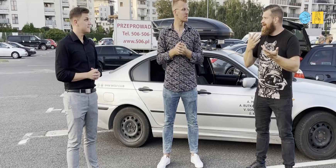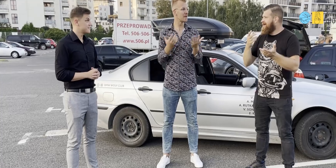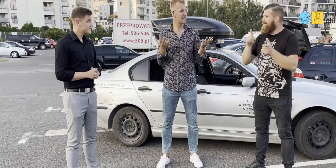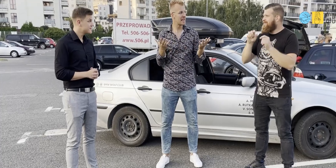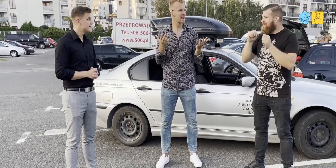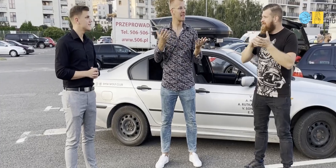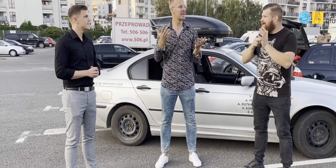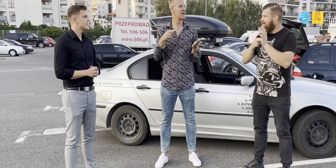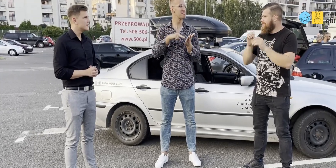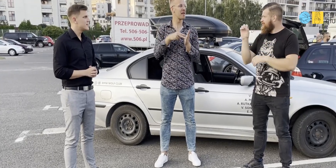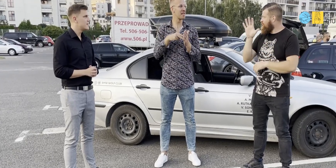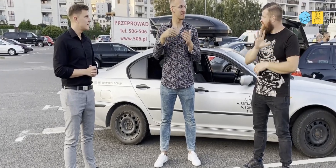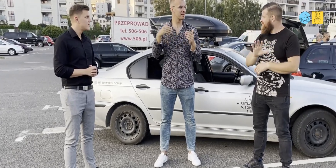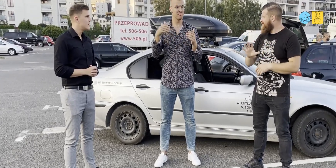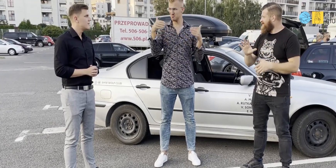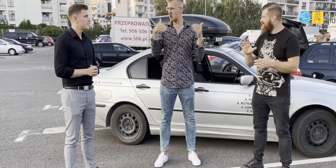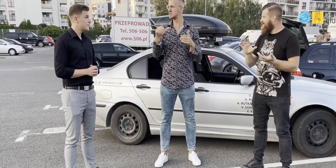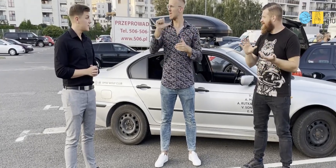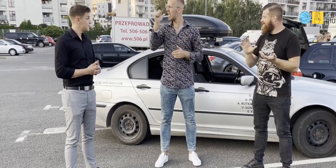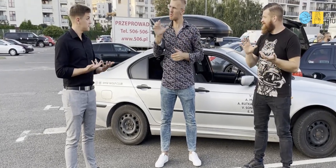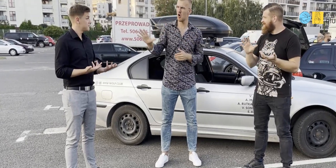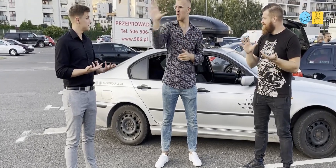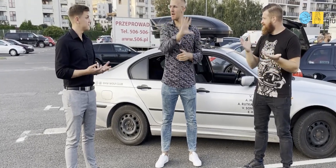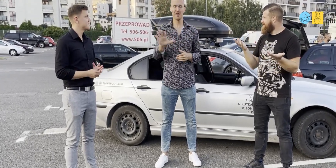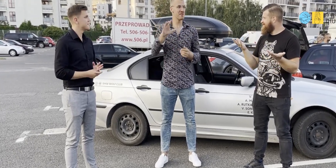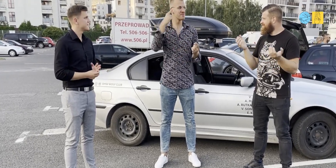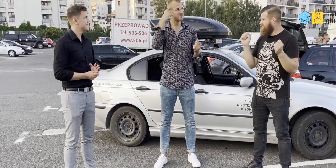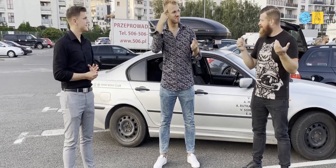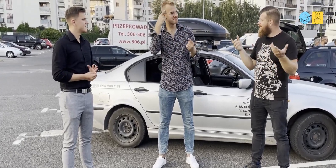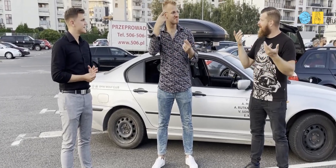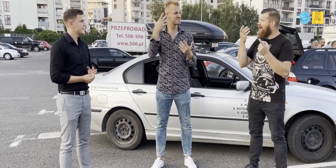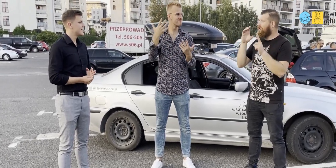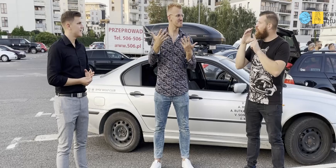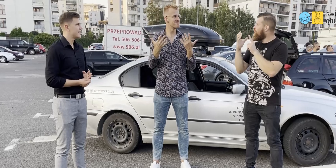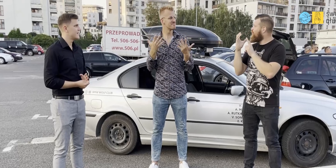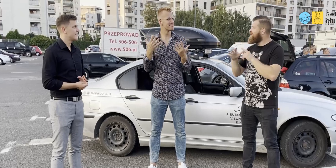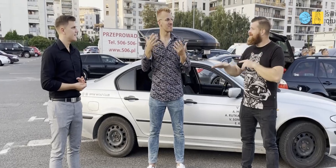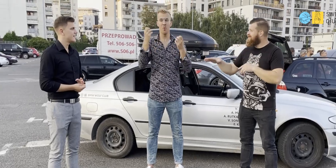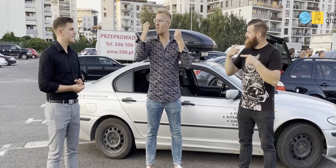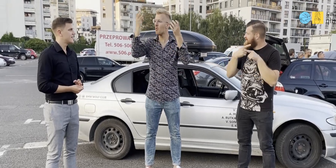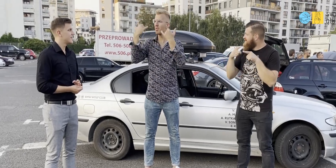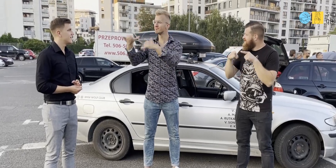whole Europe, who knows...